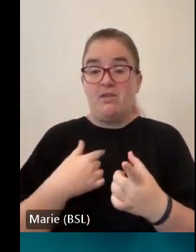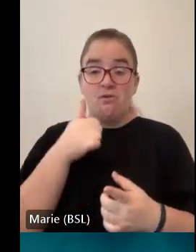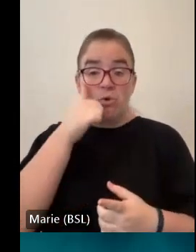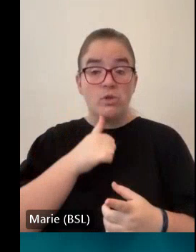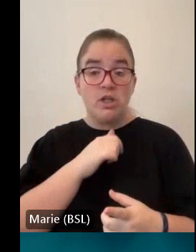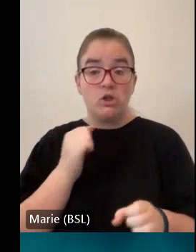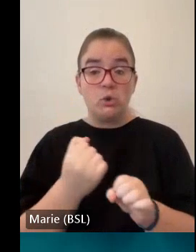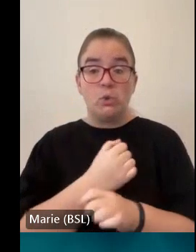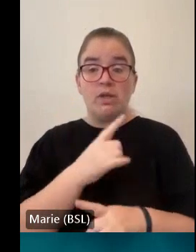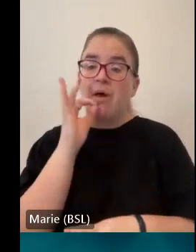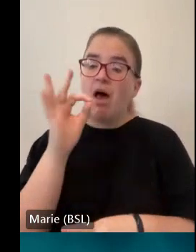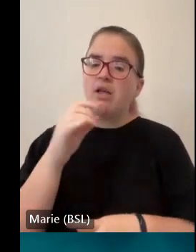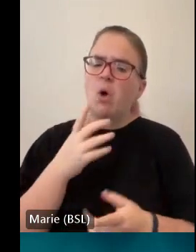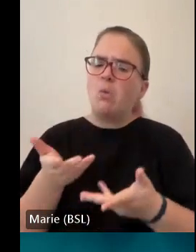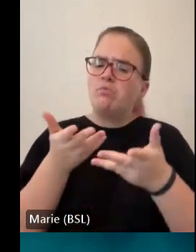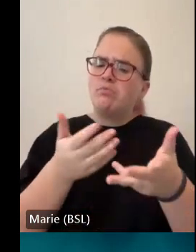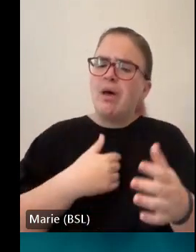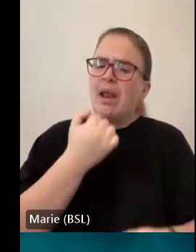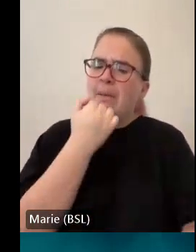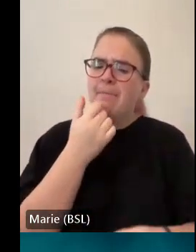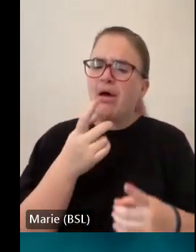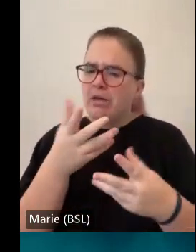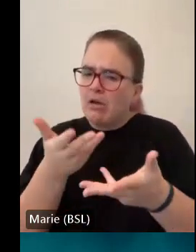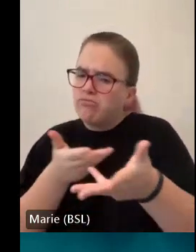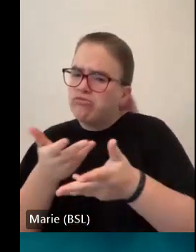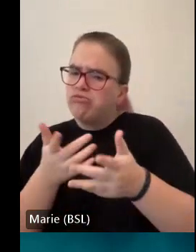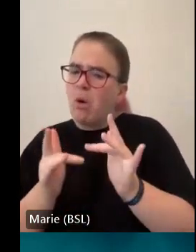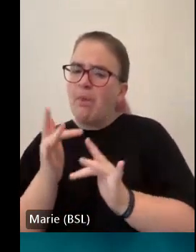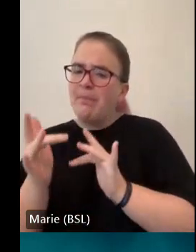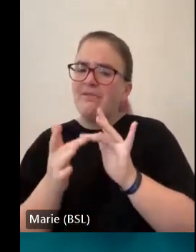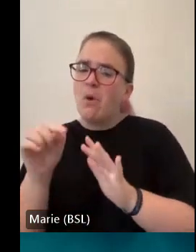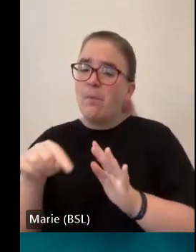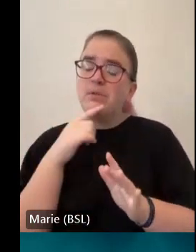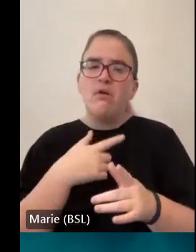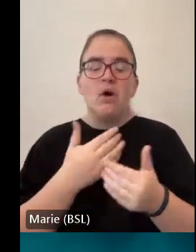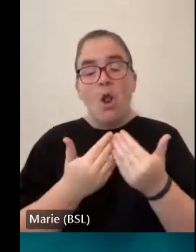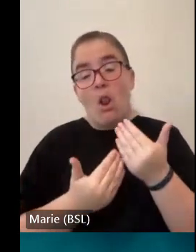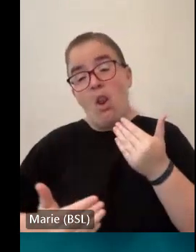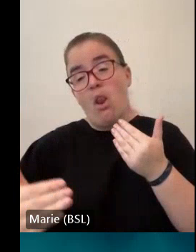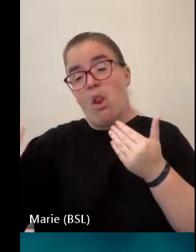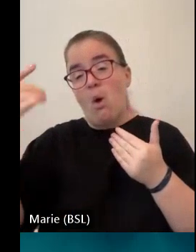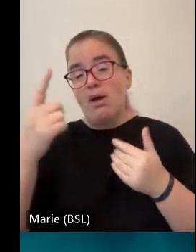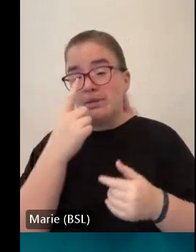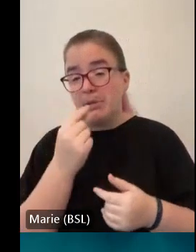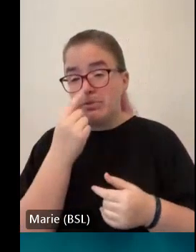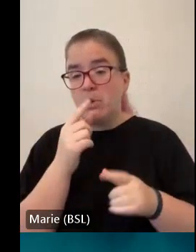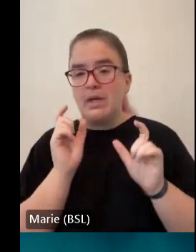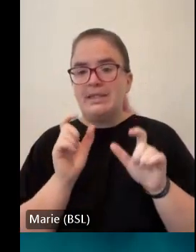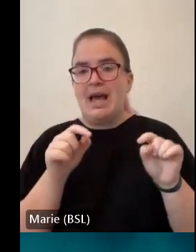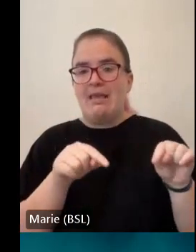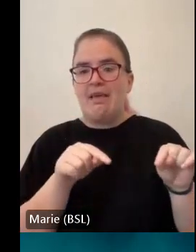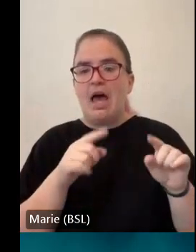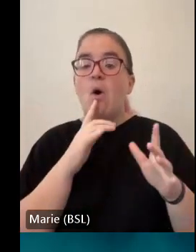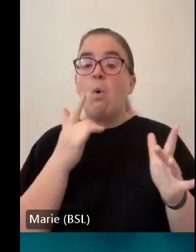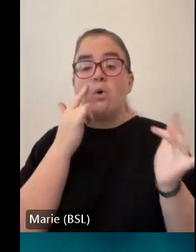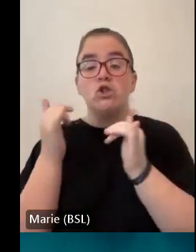Is get you straight off that platform, but for as long as you can stay on that communication platform or keep checking back,